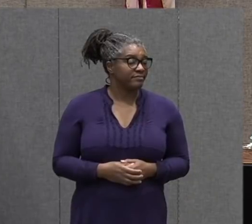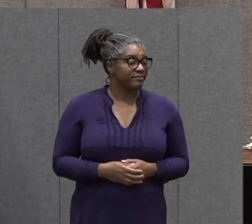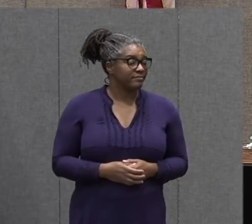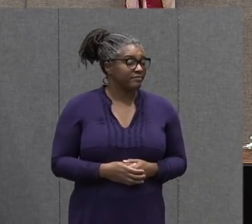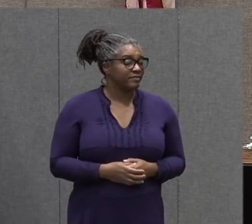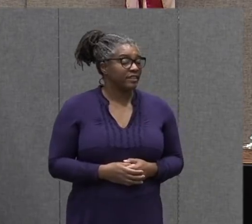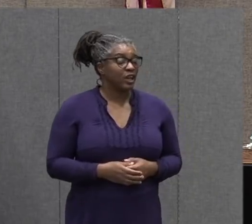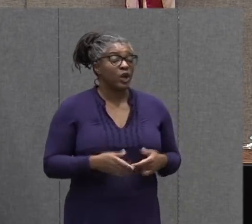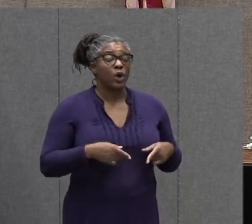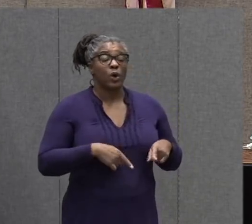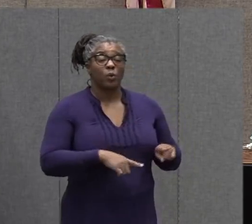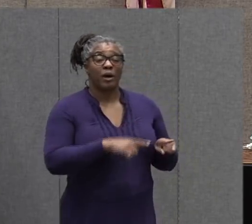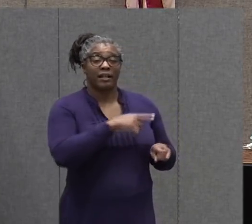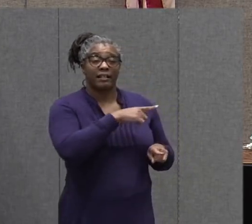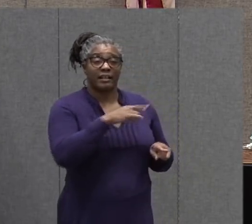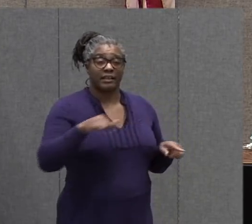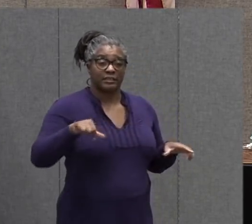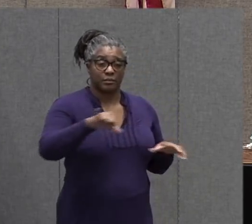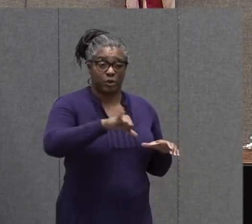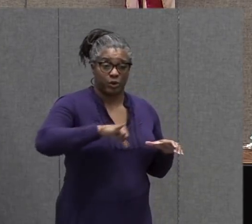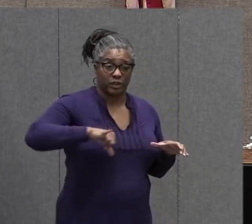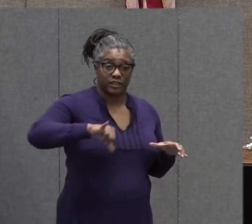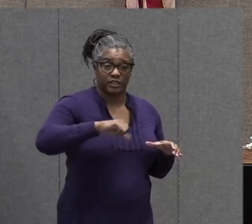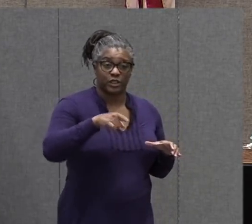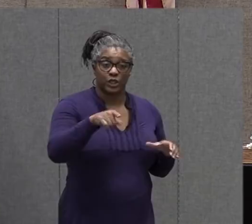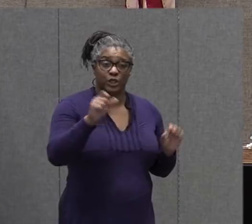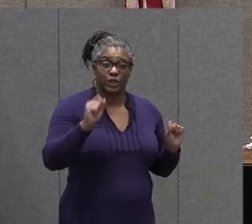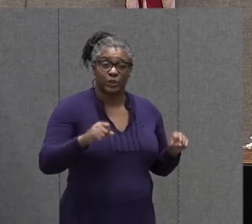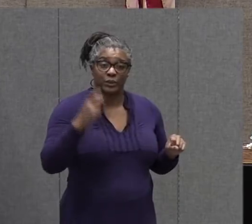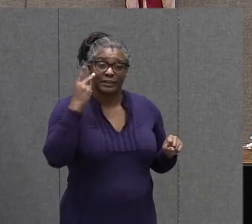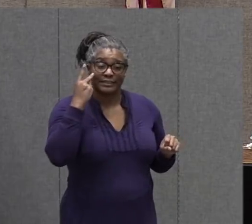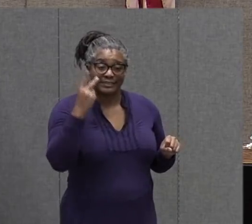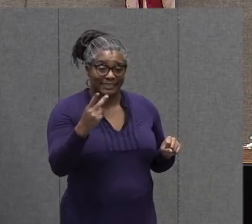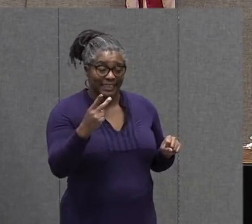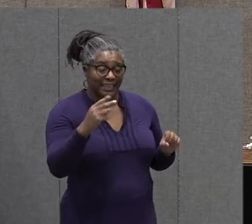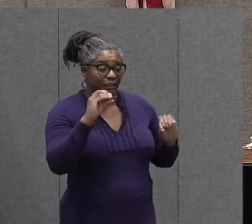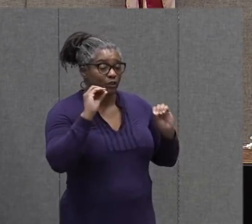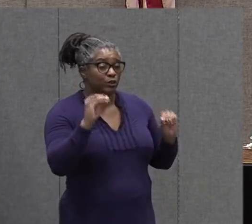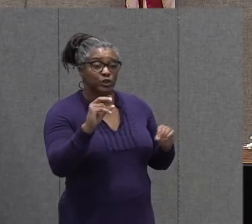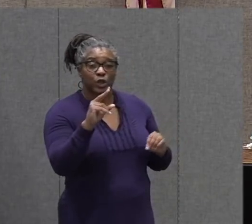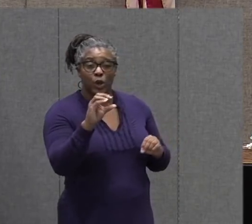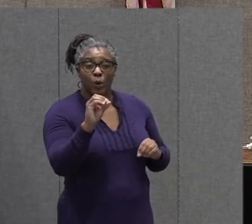He can see, you can see, there was no oven involved. It is a cheesecake.